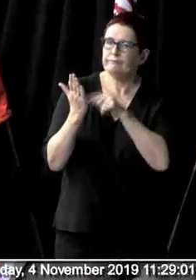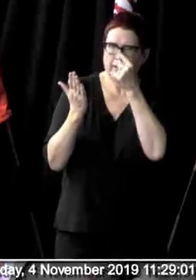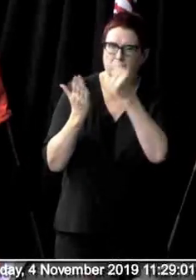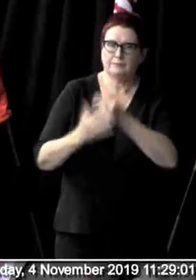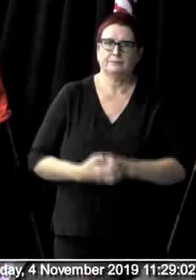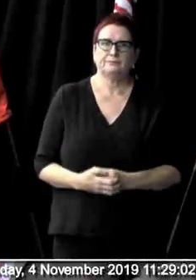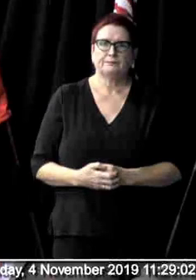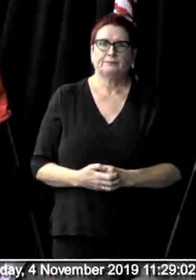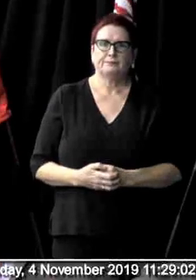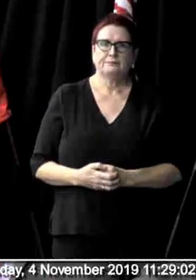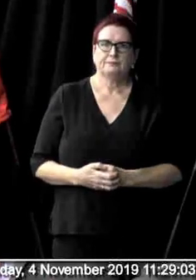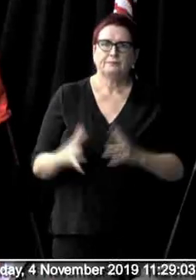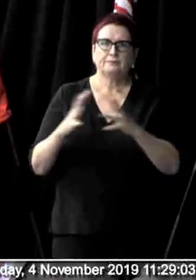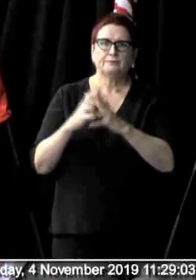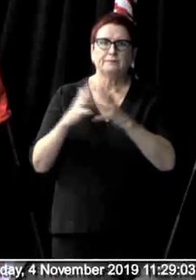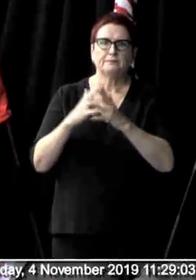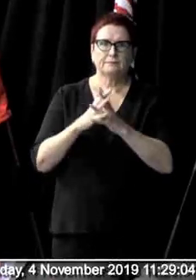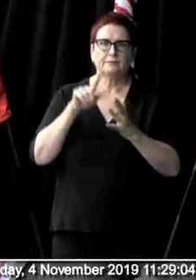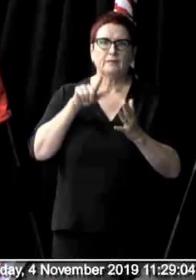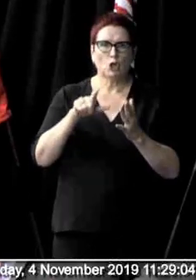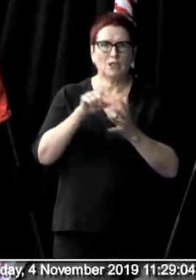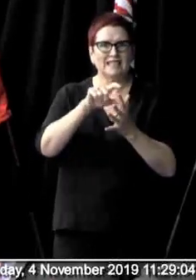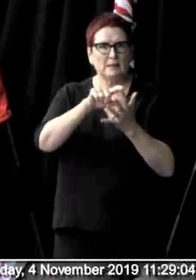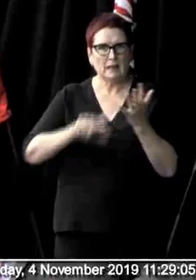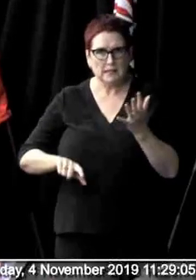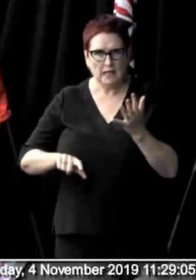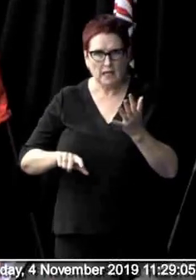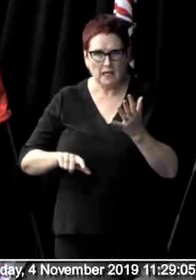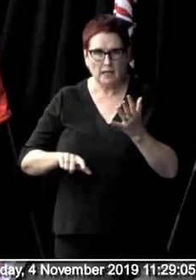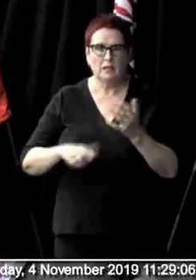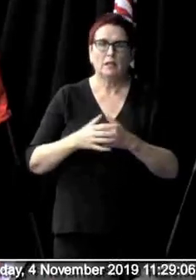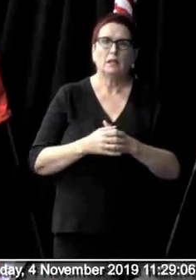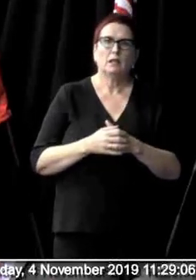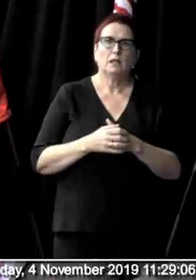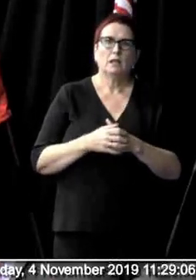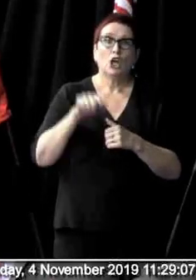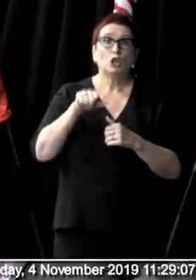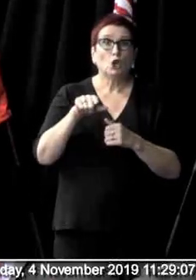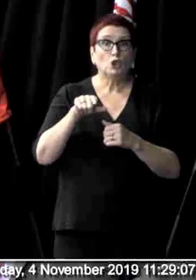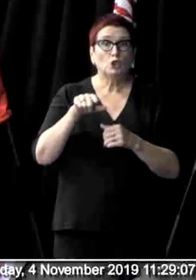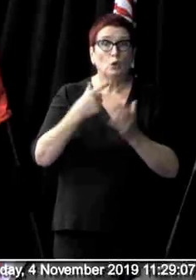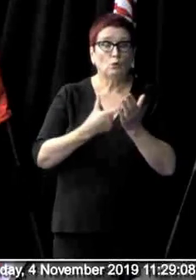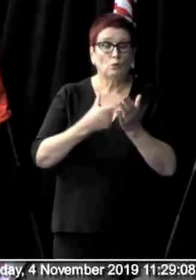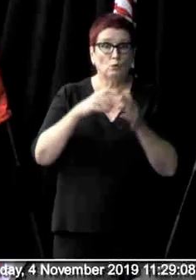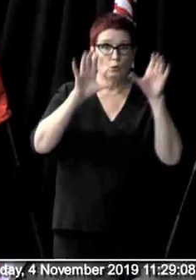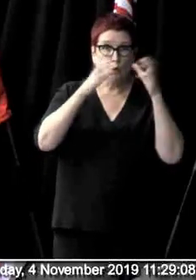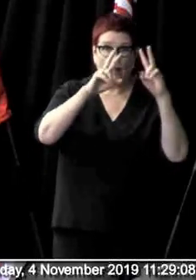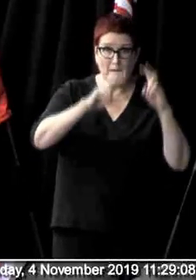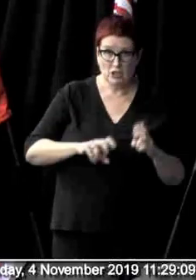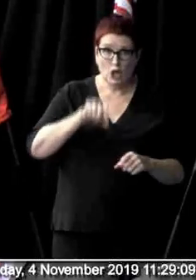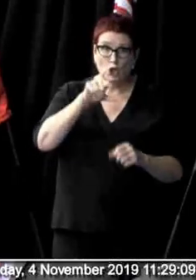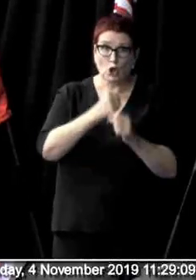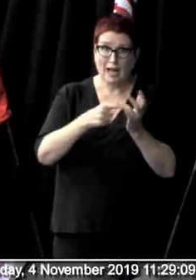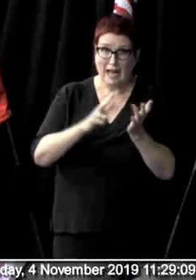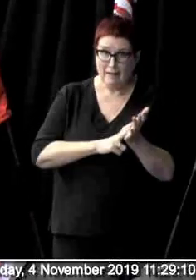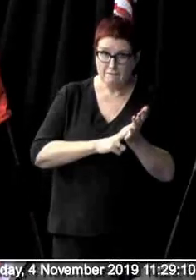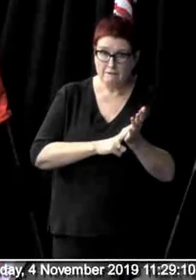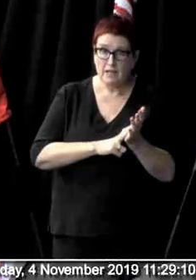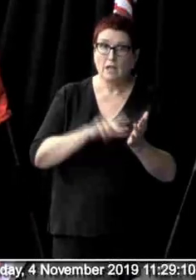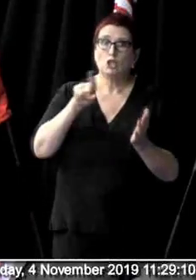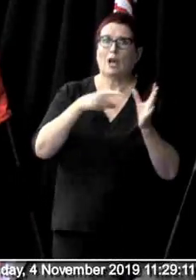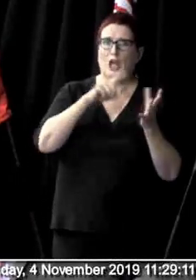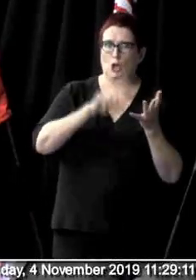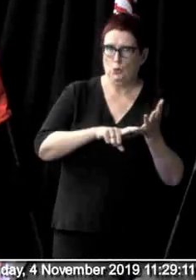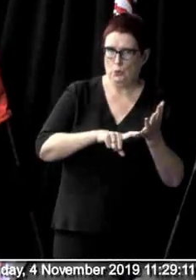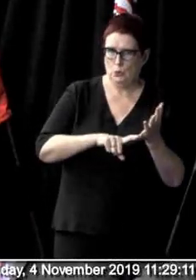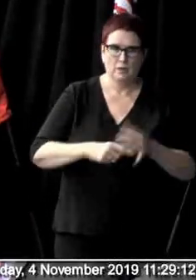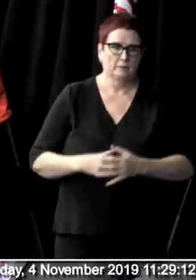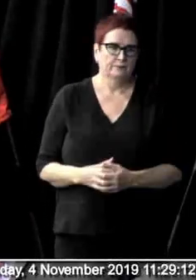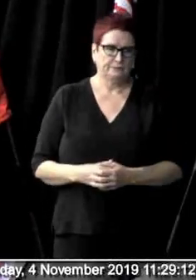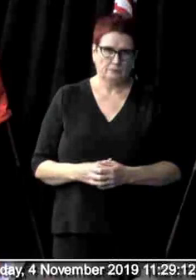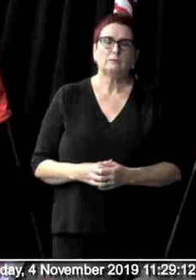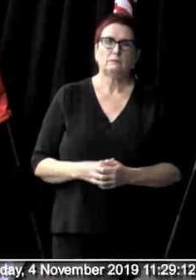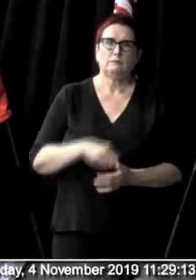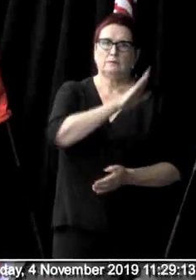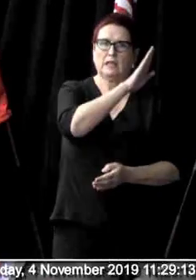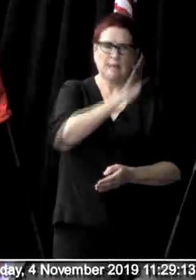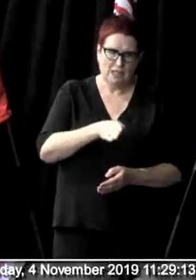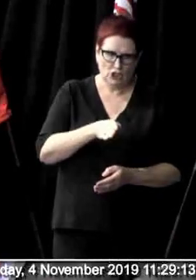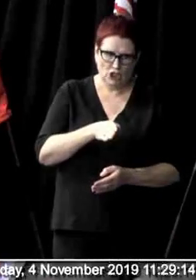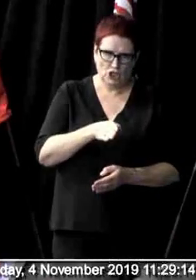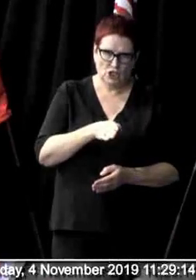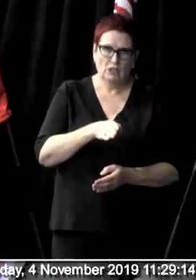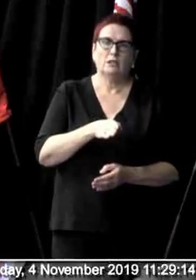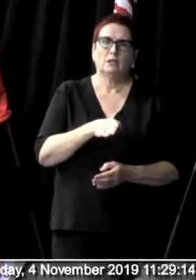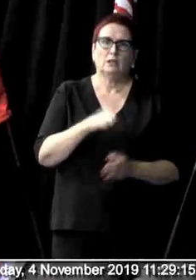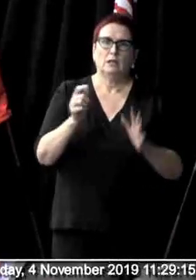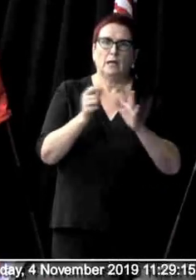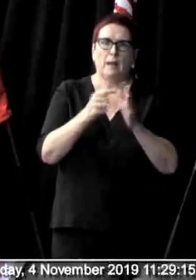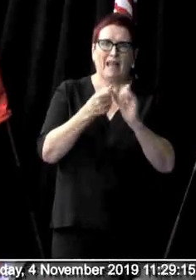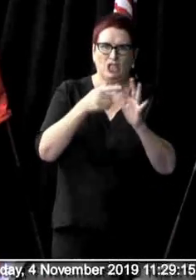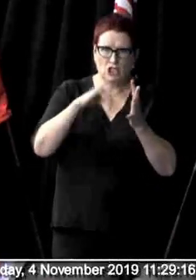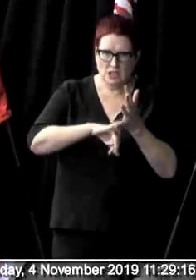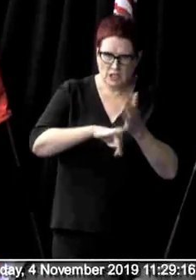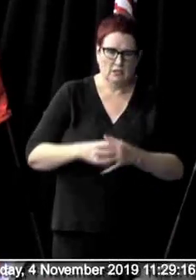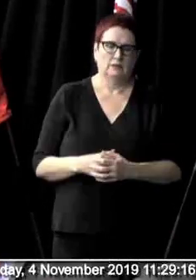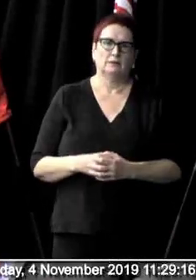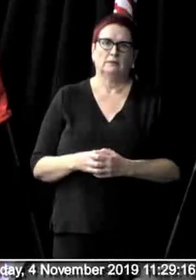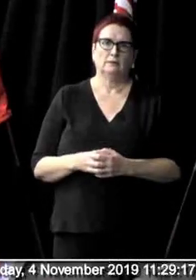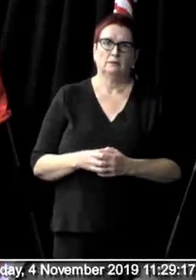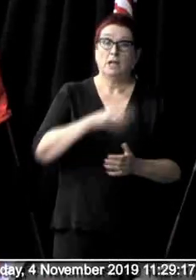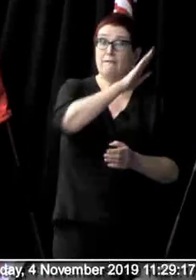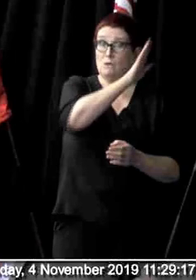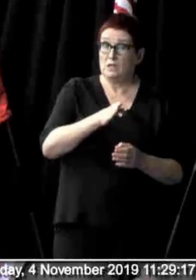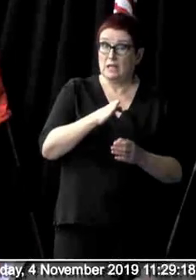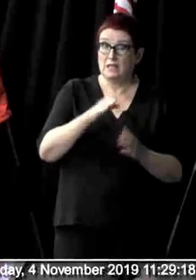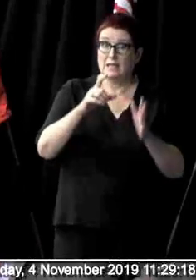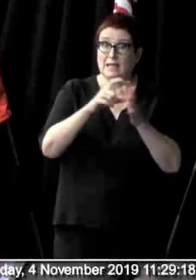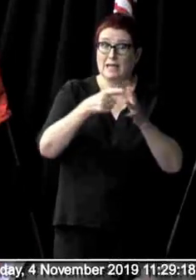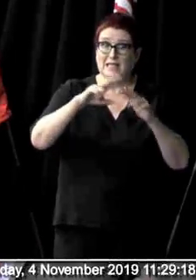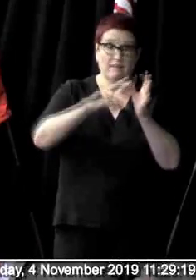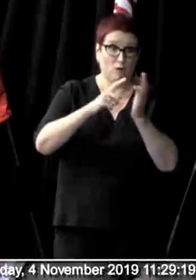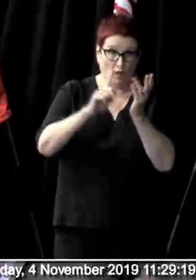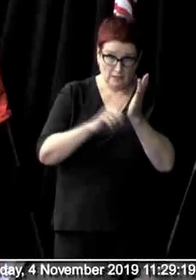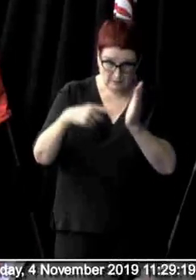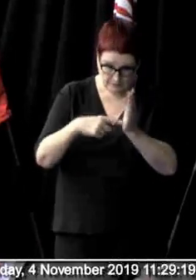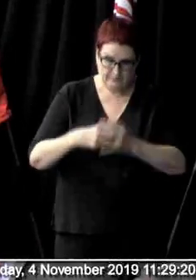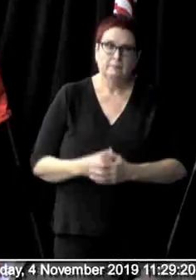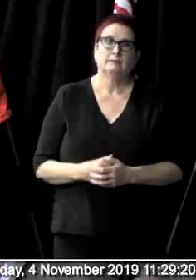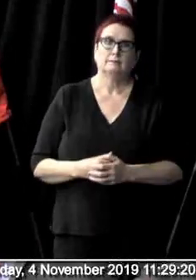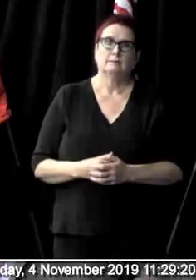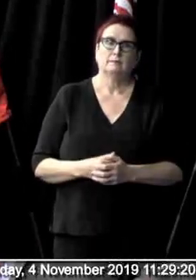www.disability.royalcommission.gov.au/ pages/default.aspx.